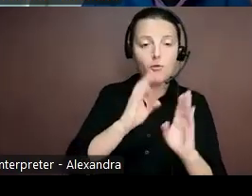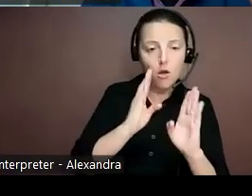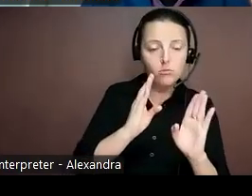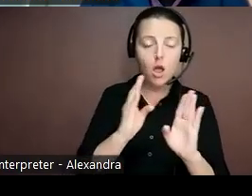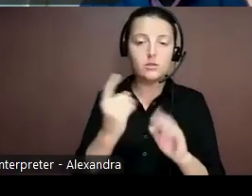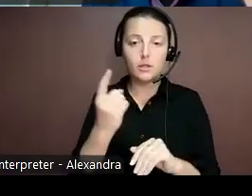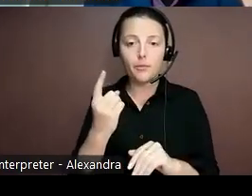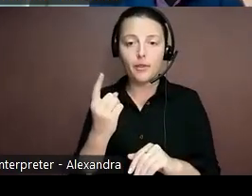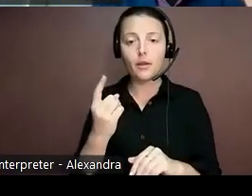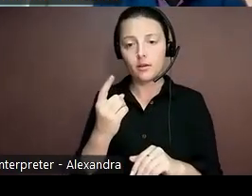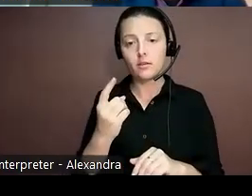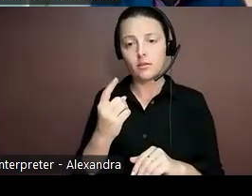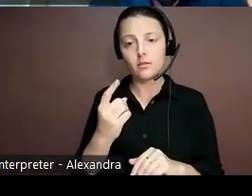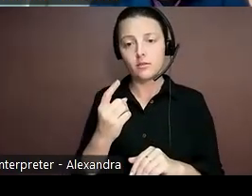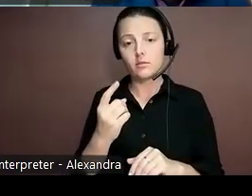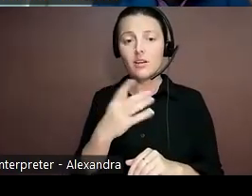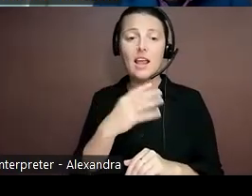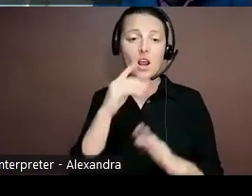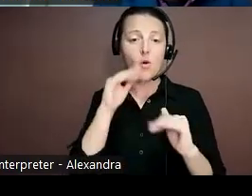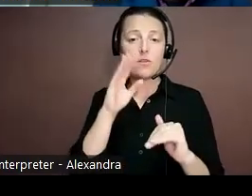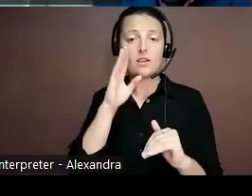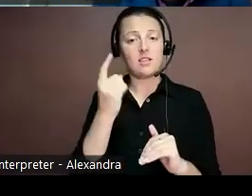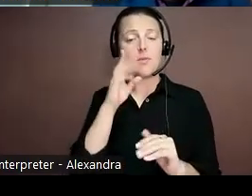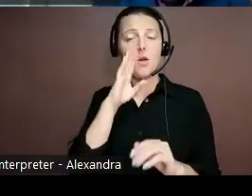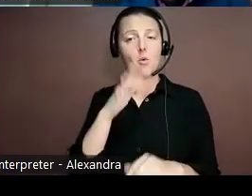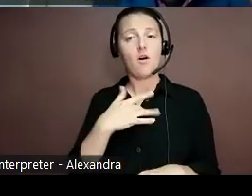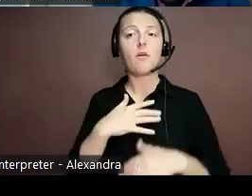uh, for them personally. Um, the kind of music that's played in the milu uh,